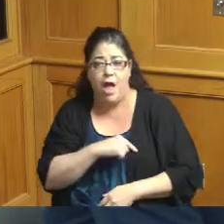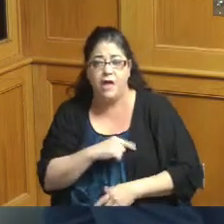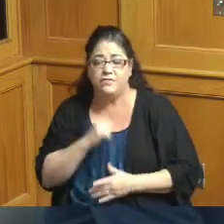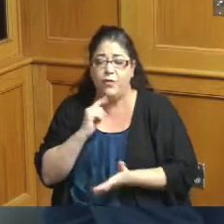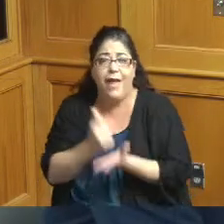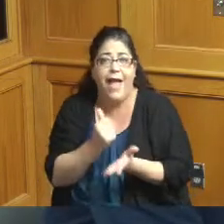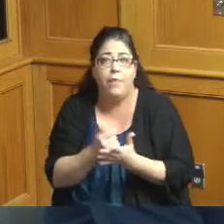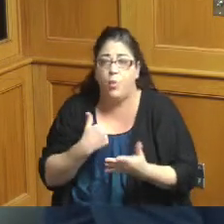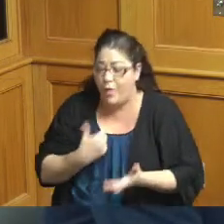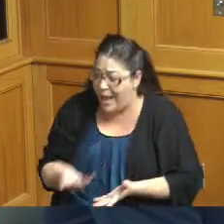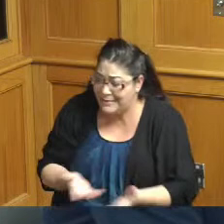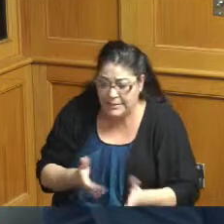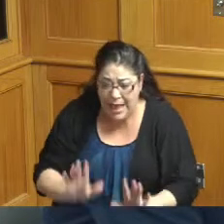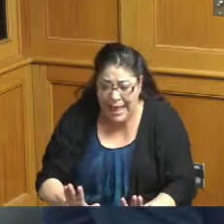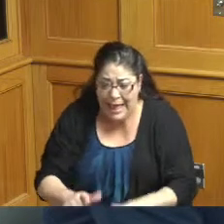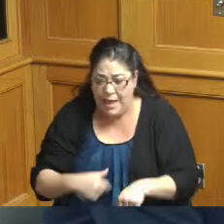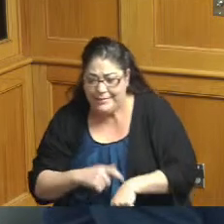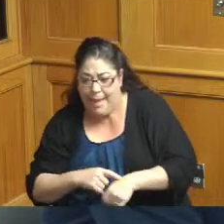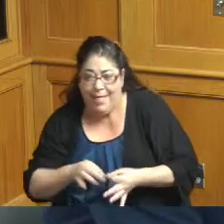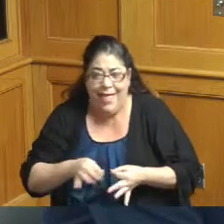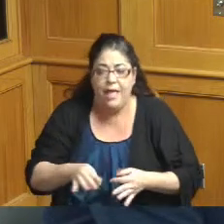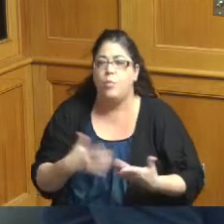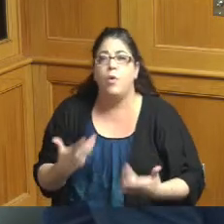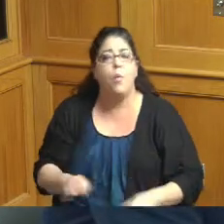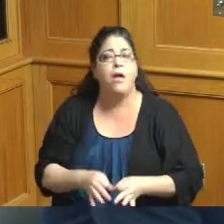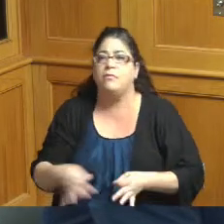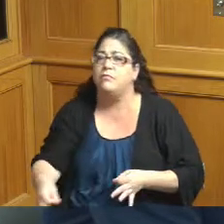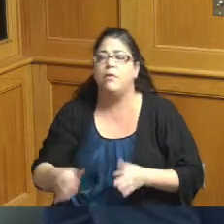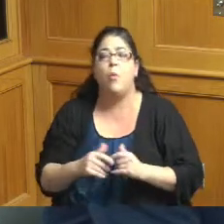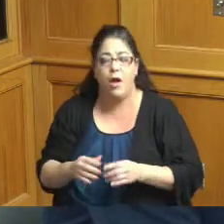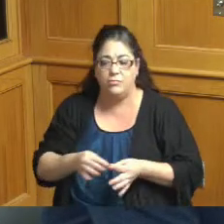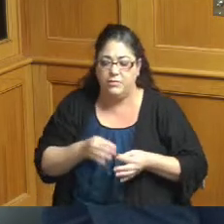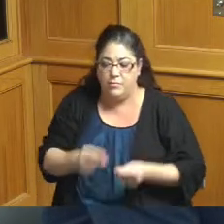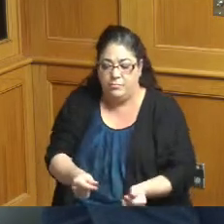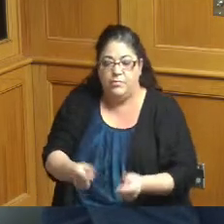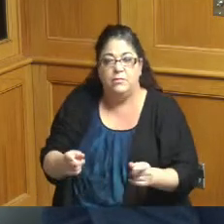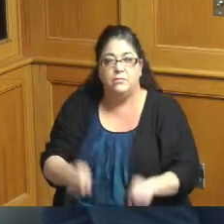diligently to increase our efficiency and case management in two different ways